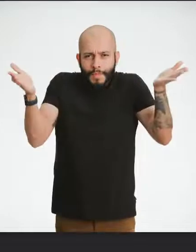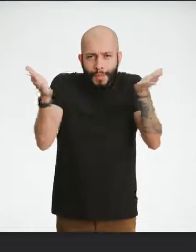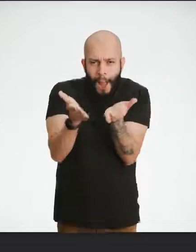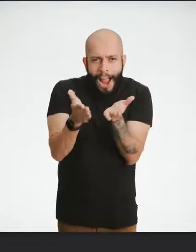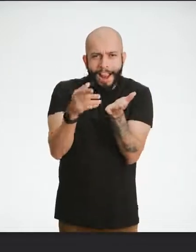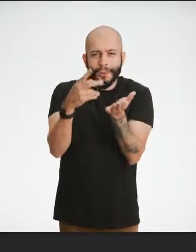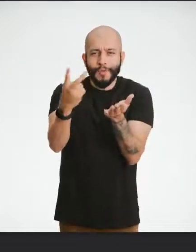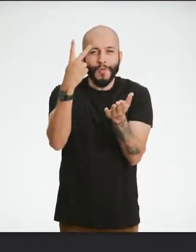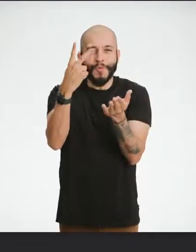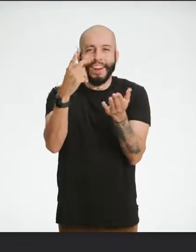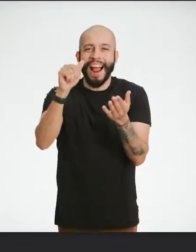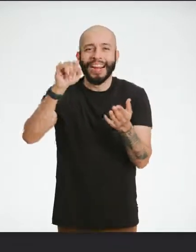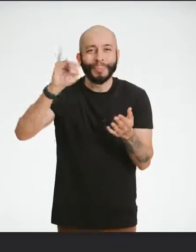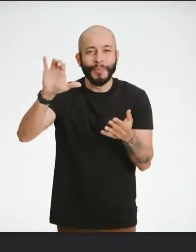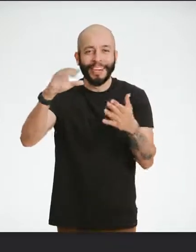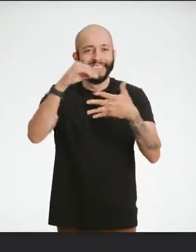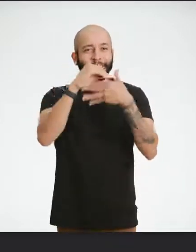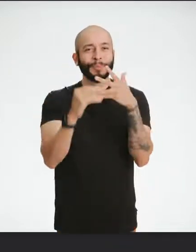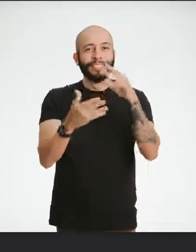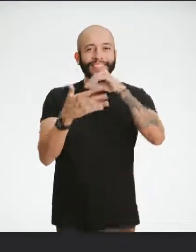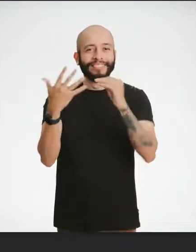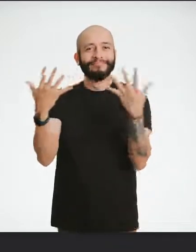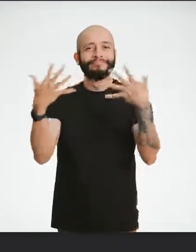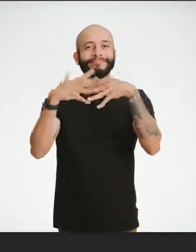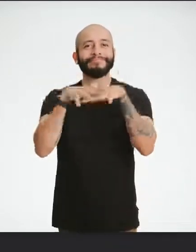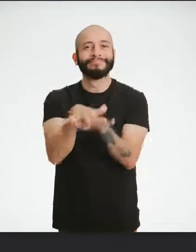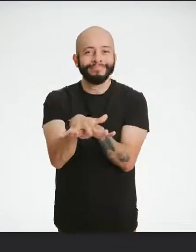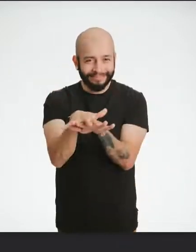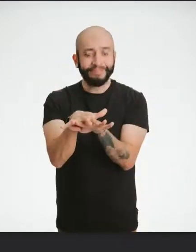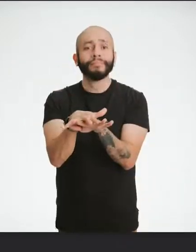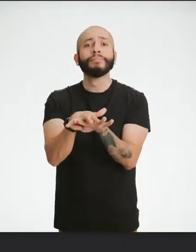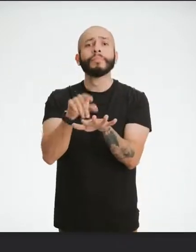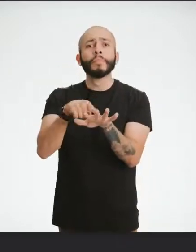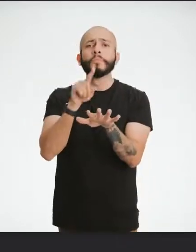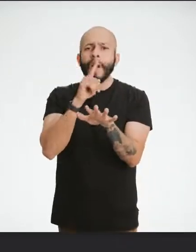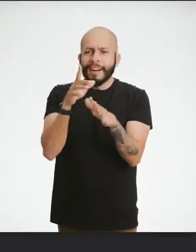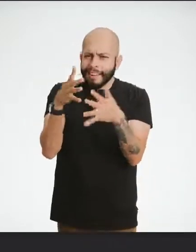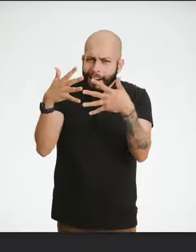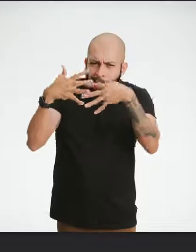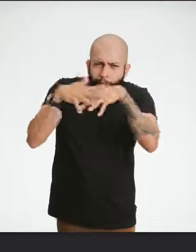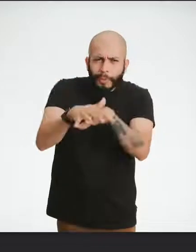async algorithms brings a version for zipping together two asynchronous sequences.